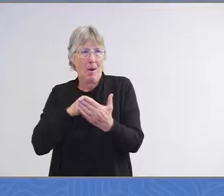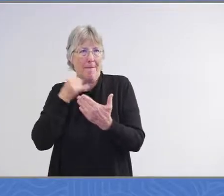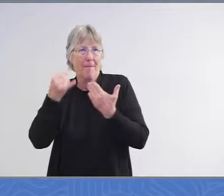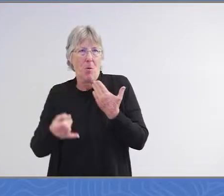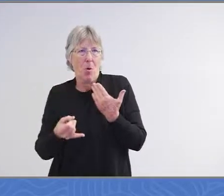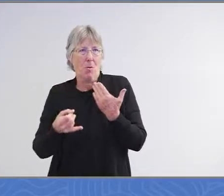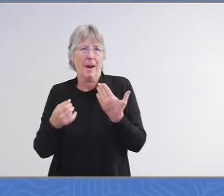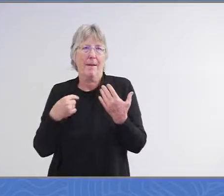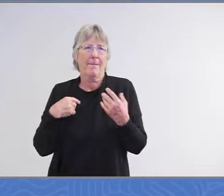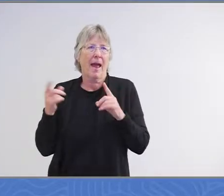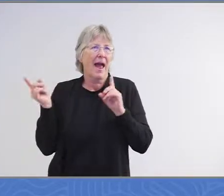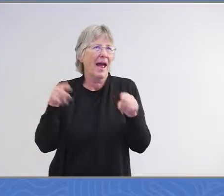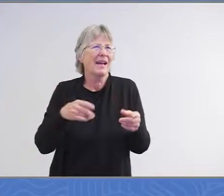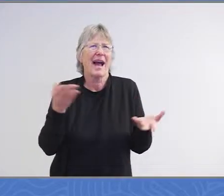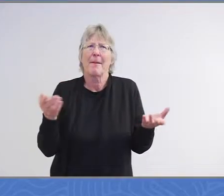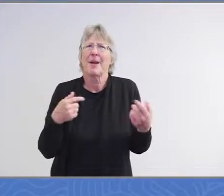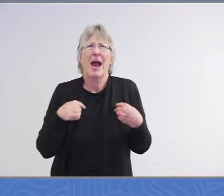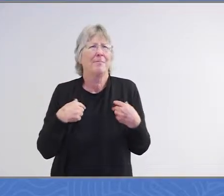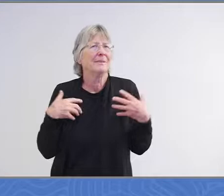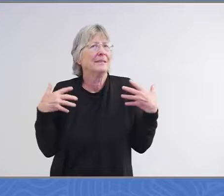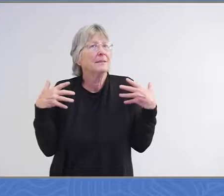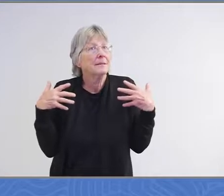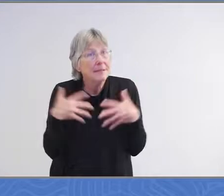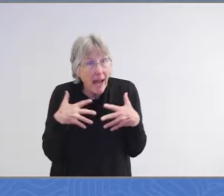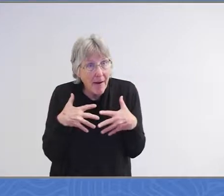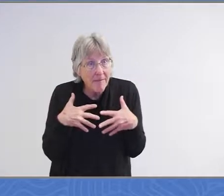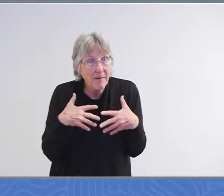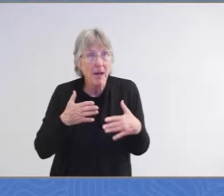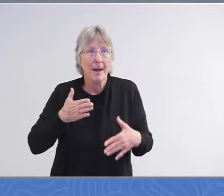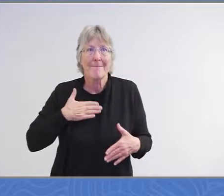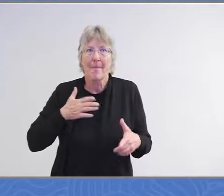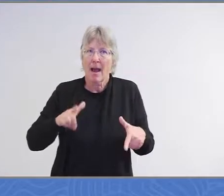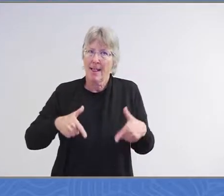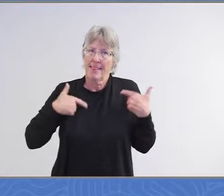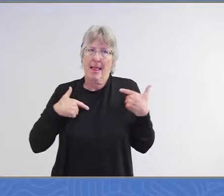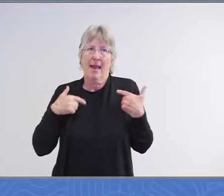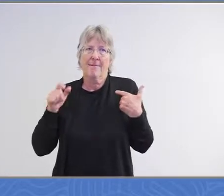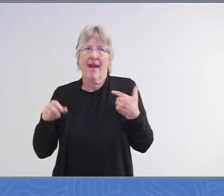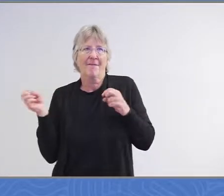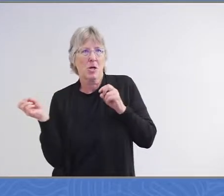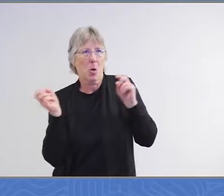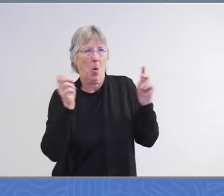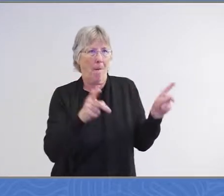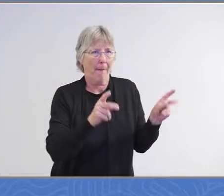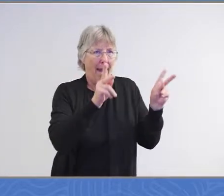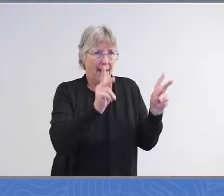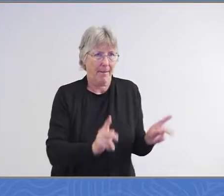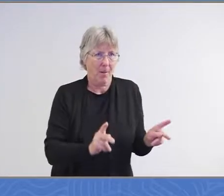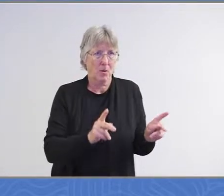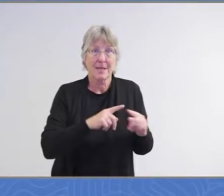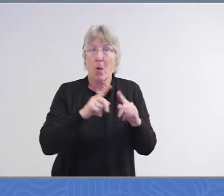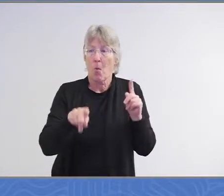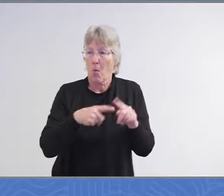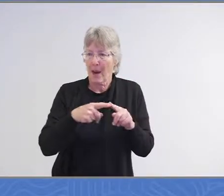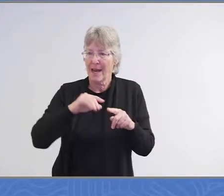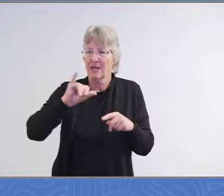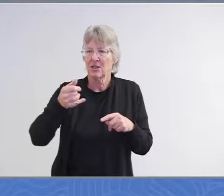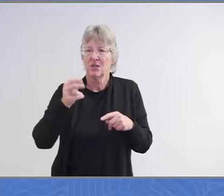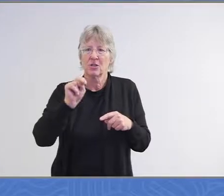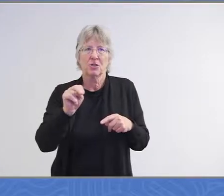to be heard of how terrified I am of my life having to return in person on January 19th without reassurance